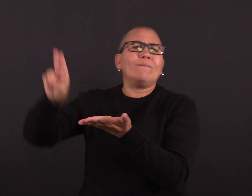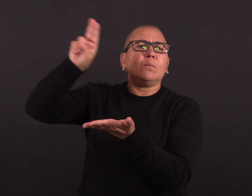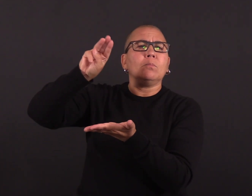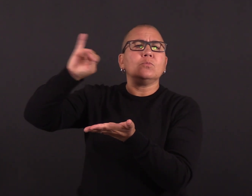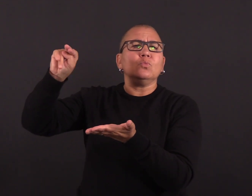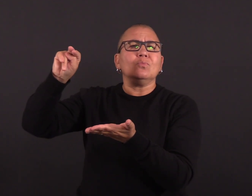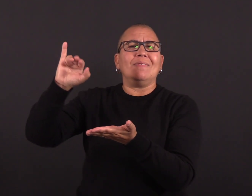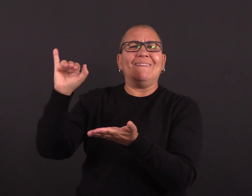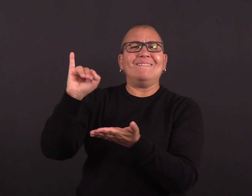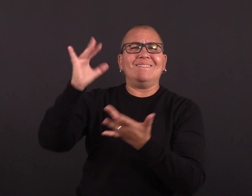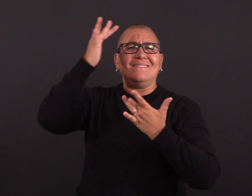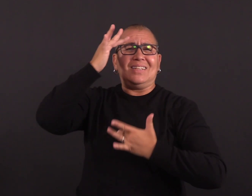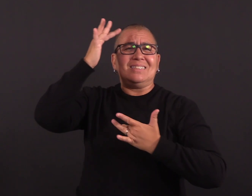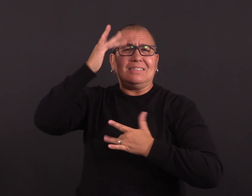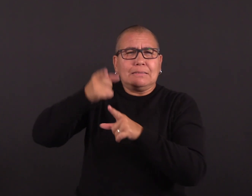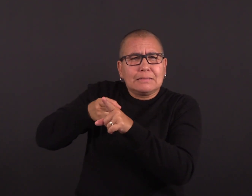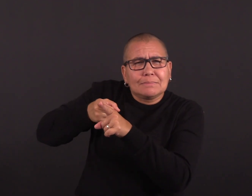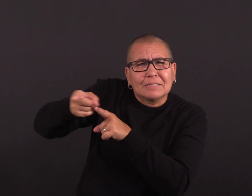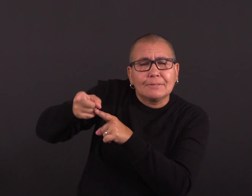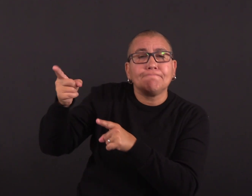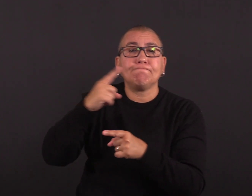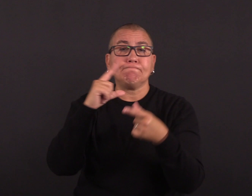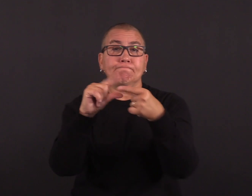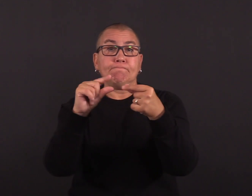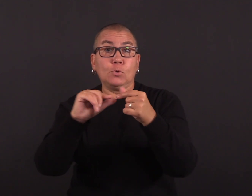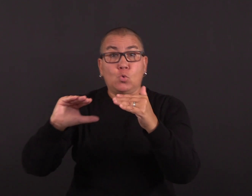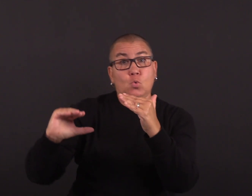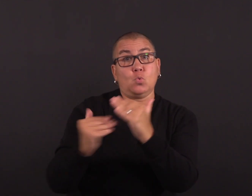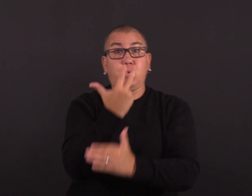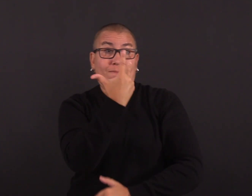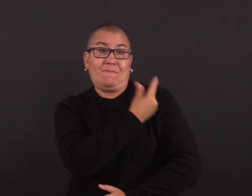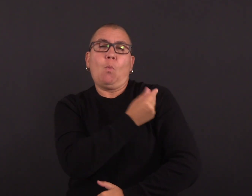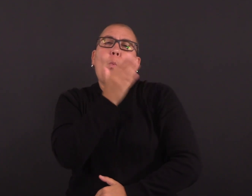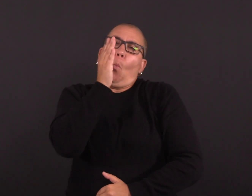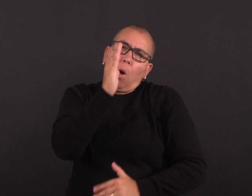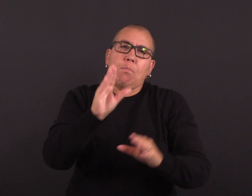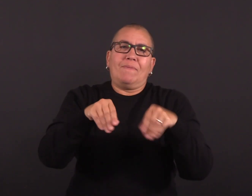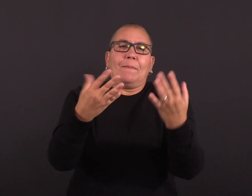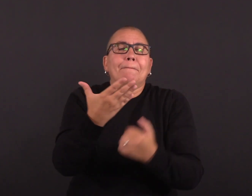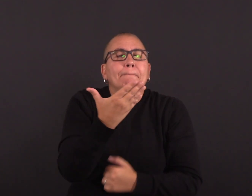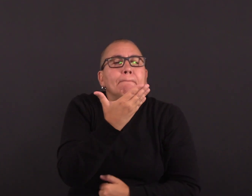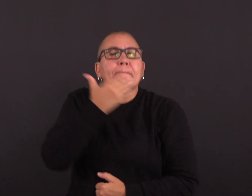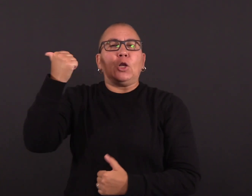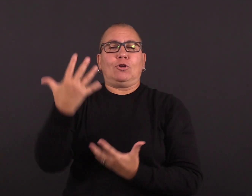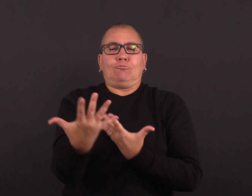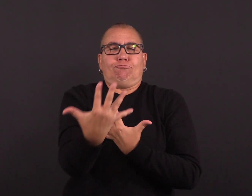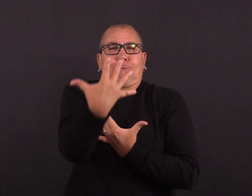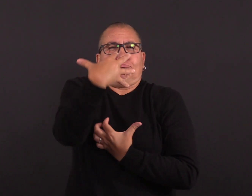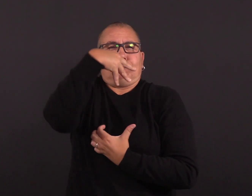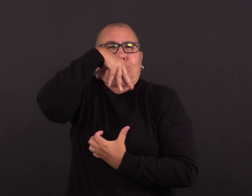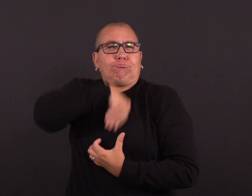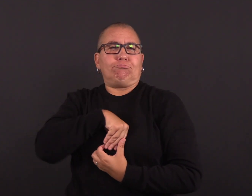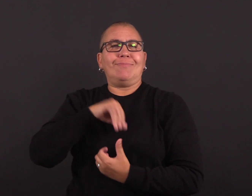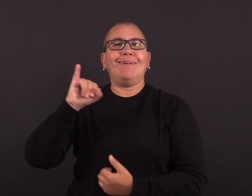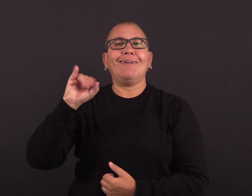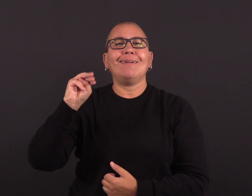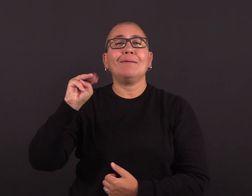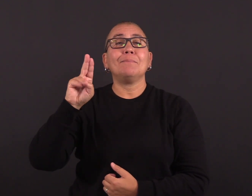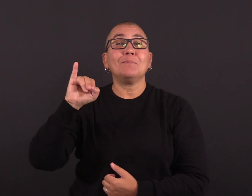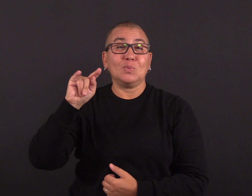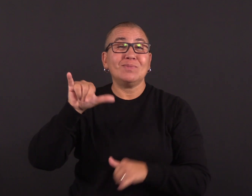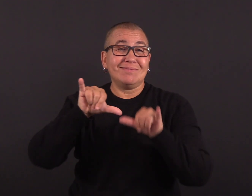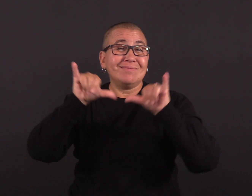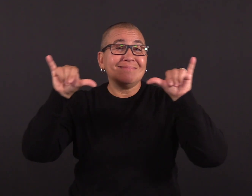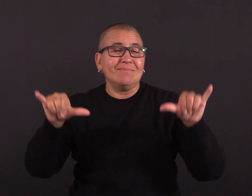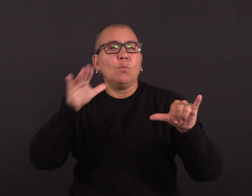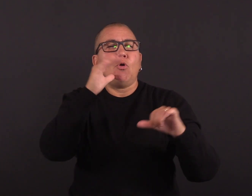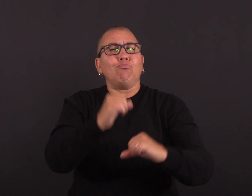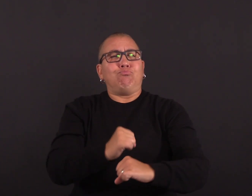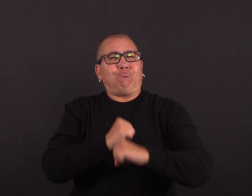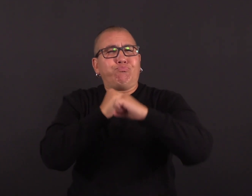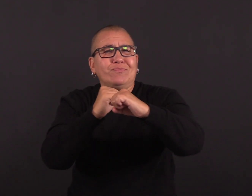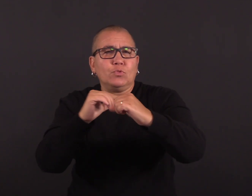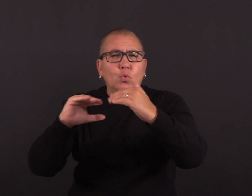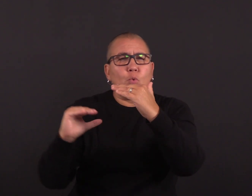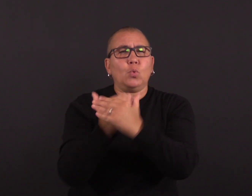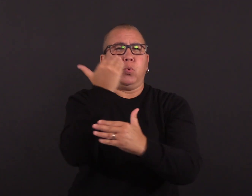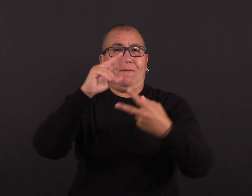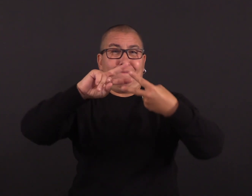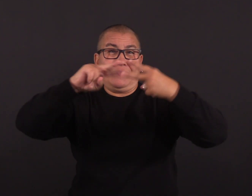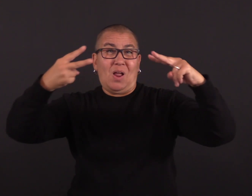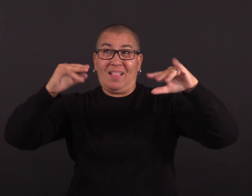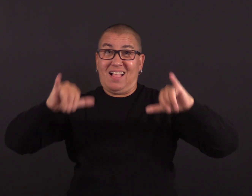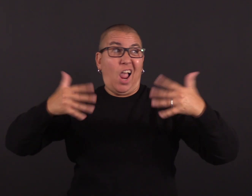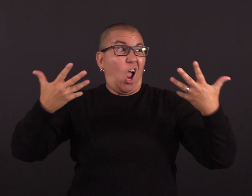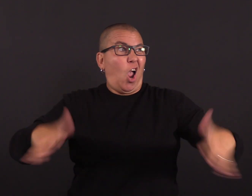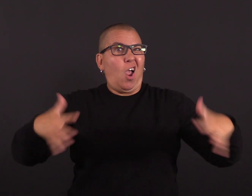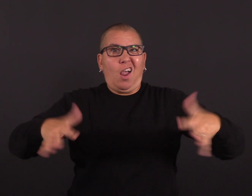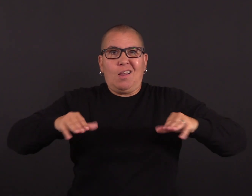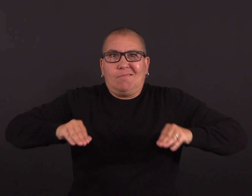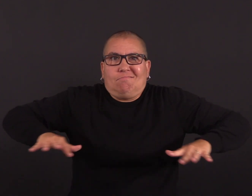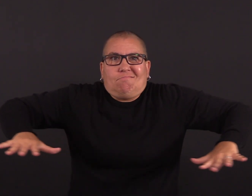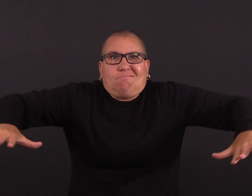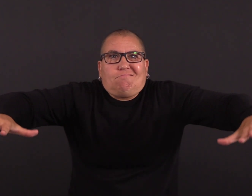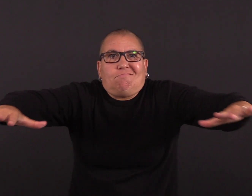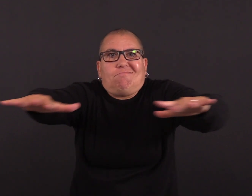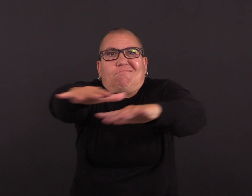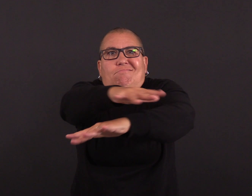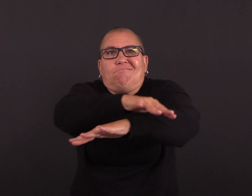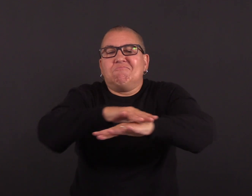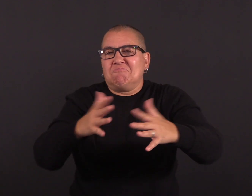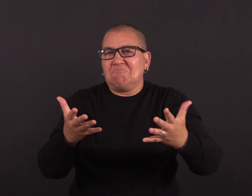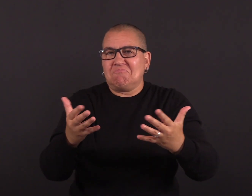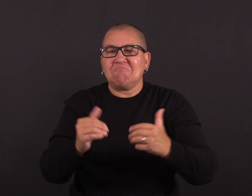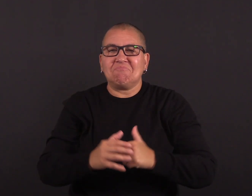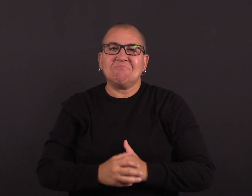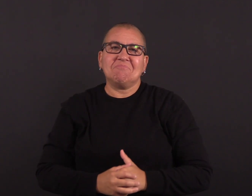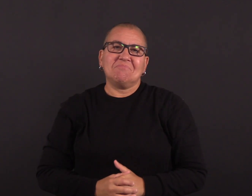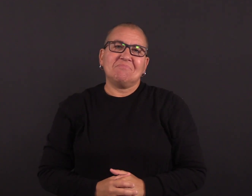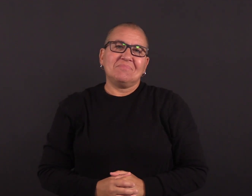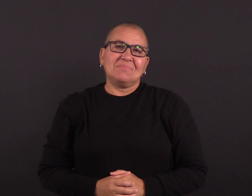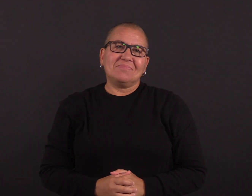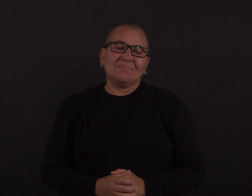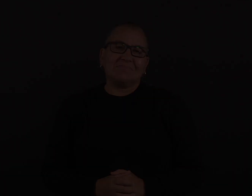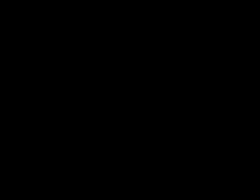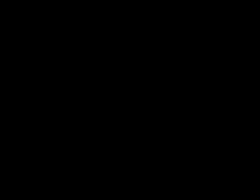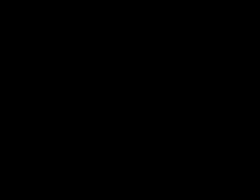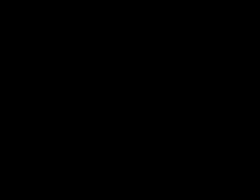variants," said Dr. Susan Kline, a U of M infectious disease specialist.